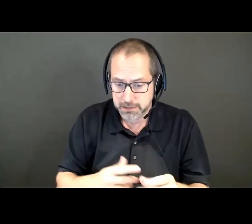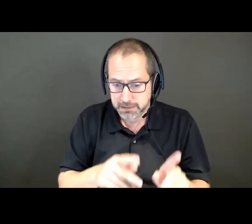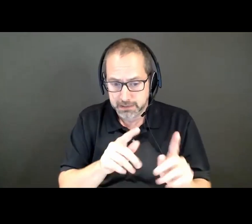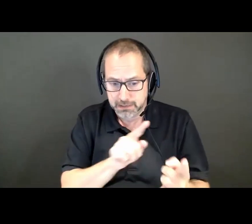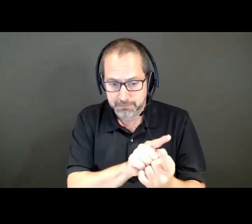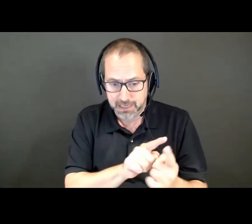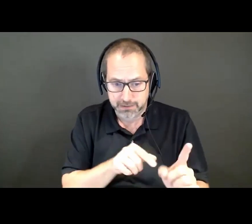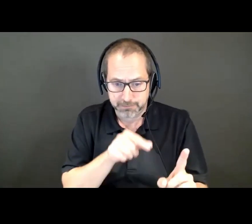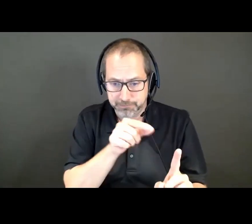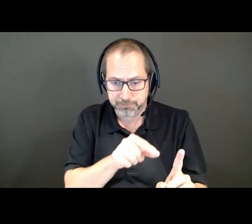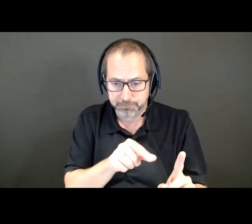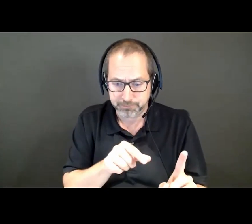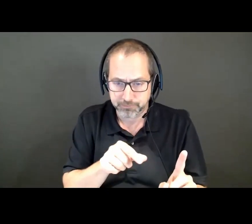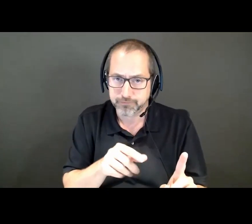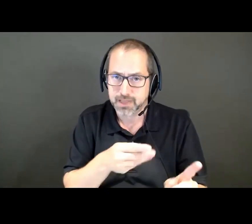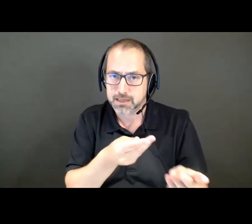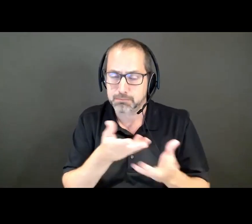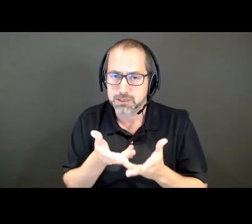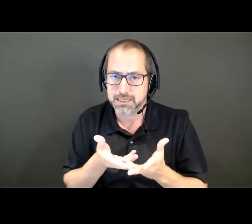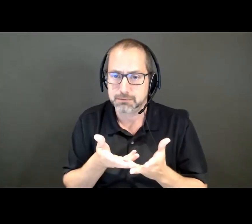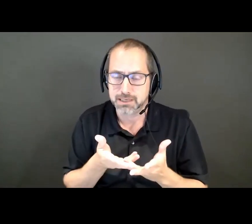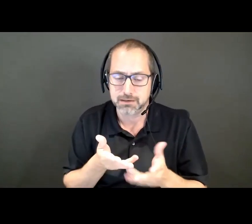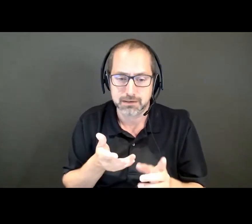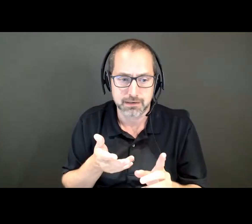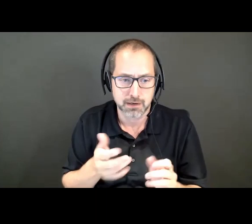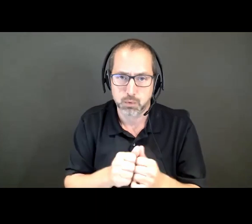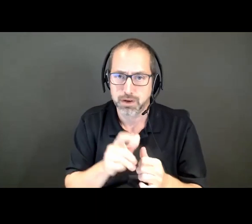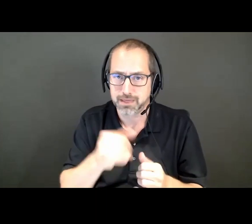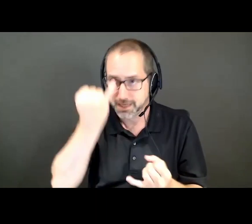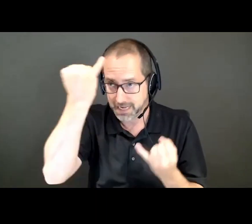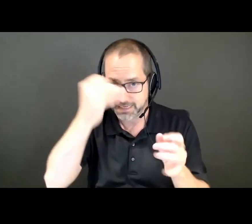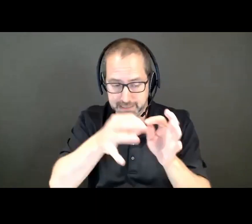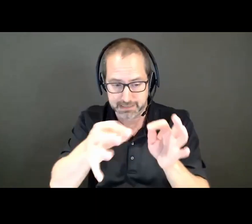and they presented me with this, and it changed my thoughts on my whole approach.